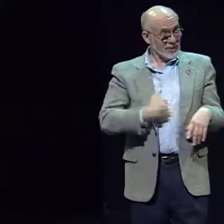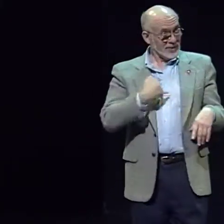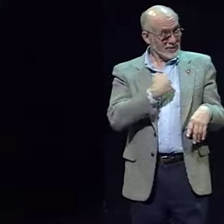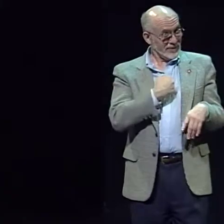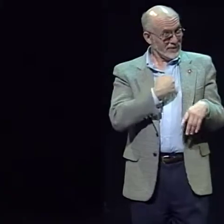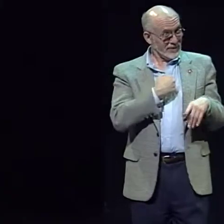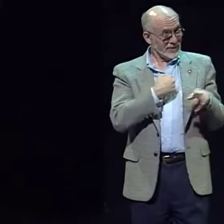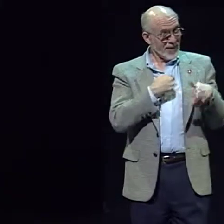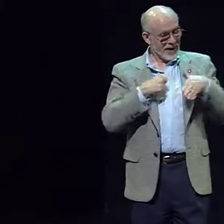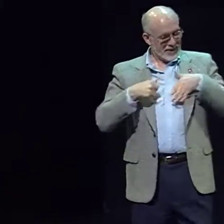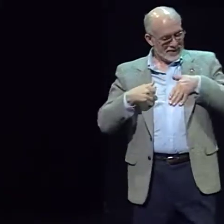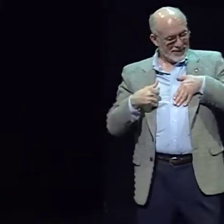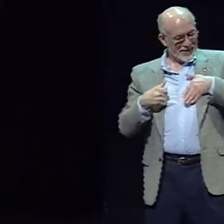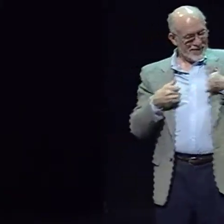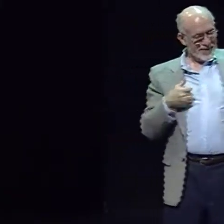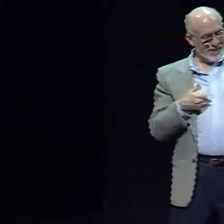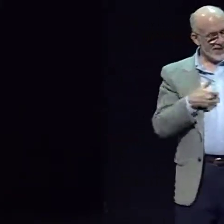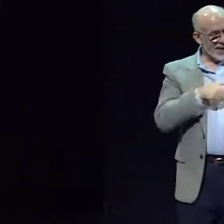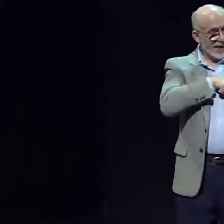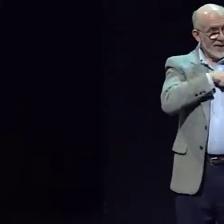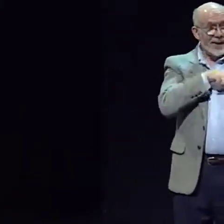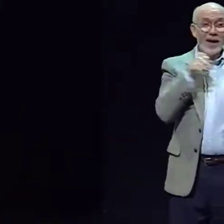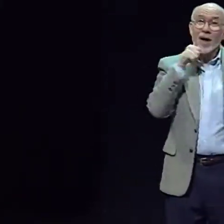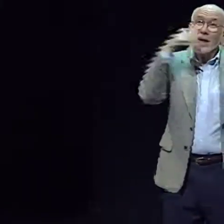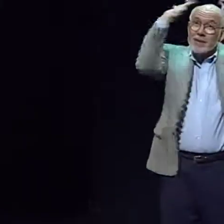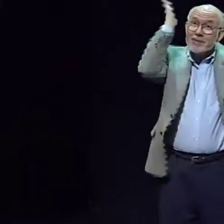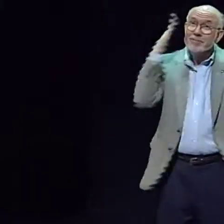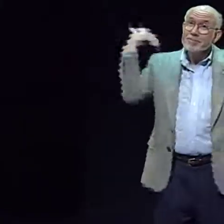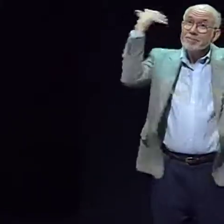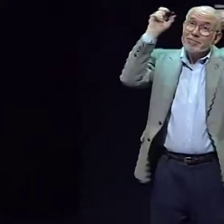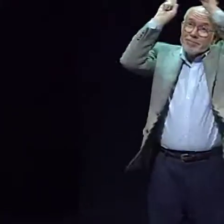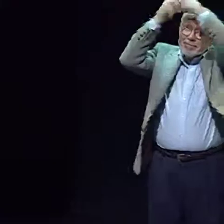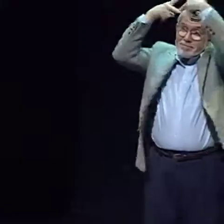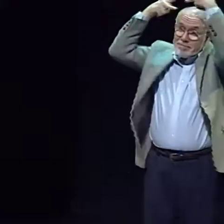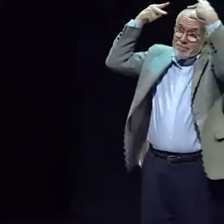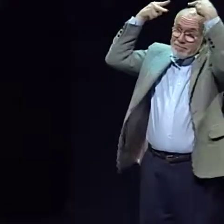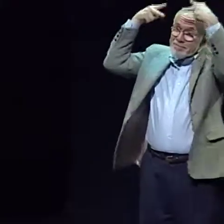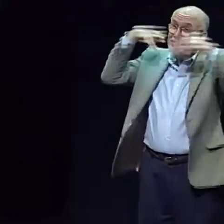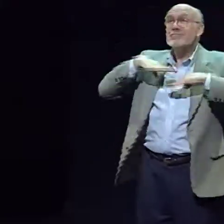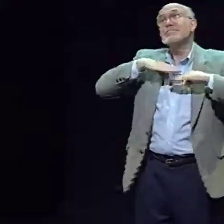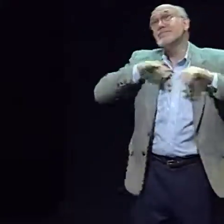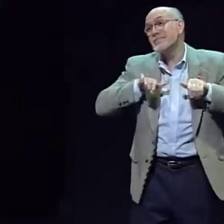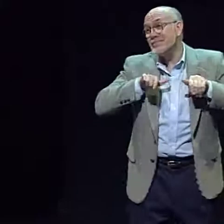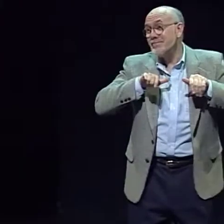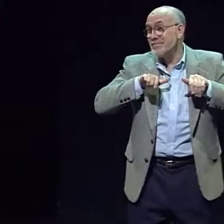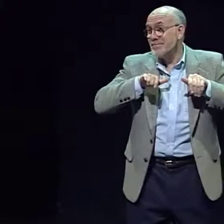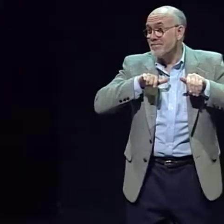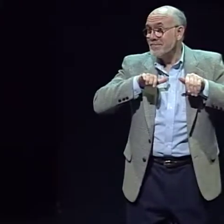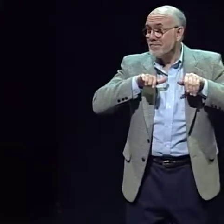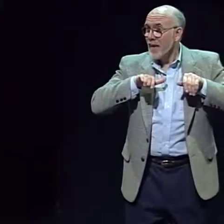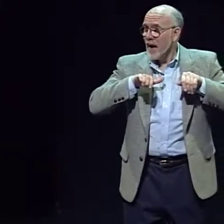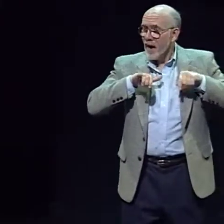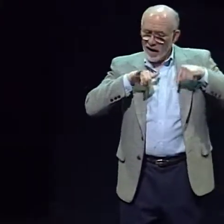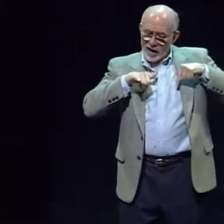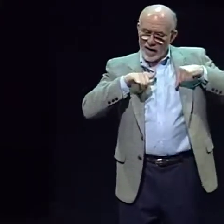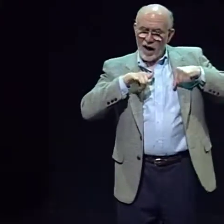JULIANNA? REMEMBER HER? AND SHE ALLOWED THAT LITTLE CHILD TO COME OUT OF HER